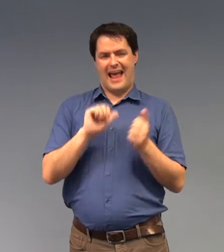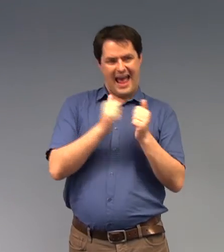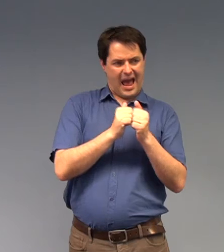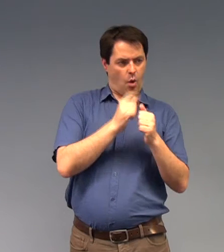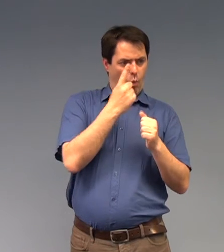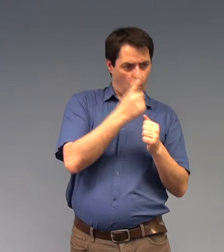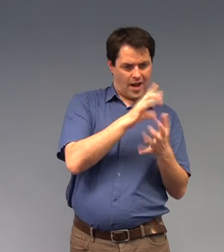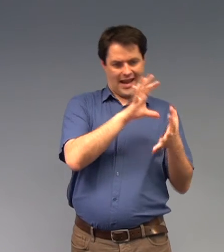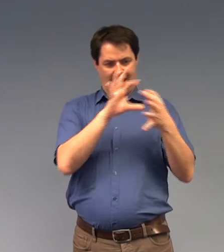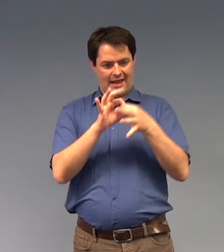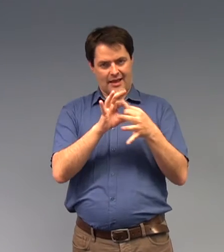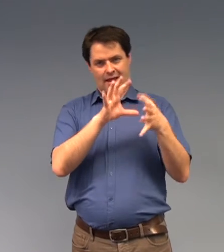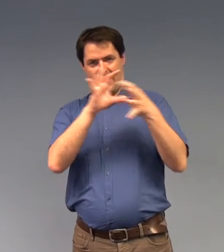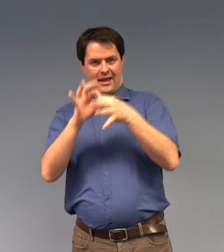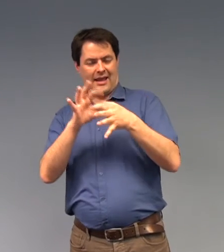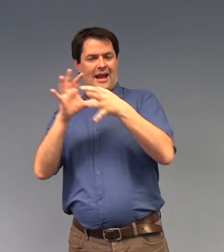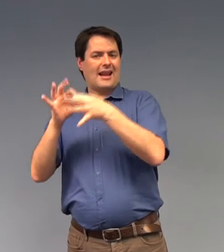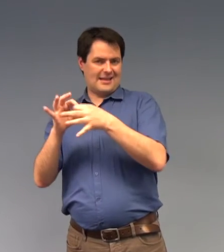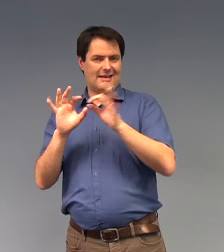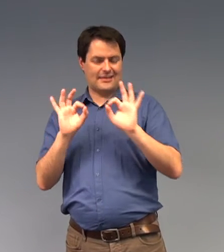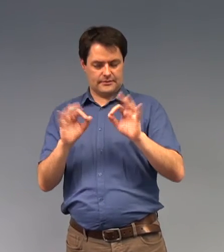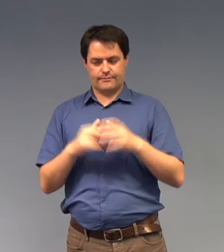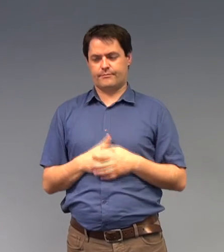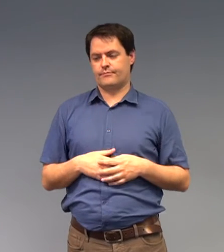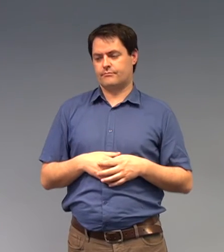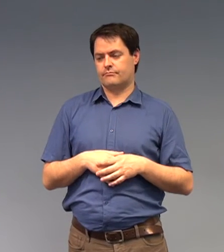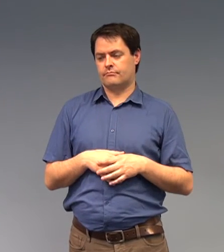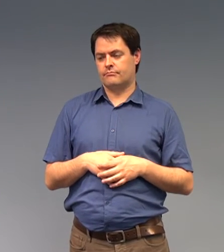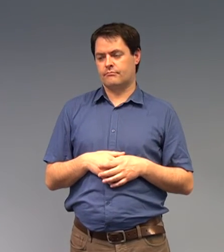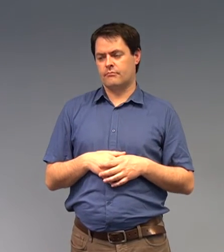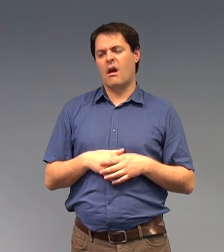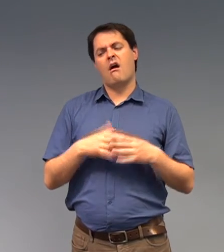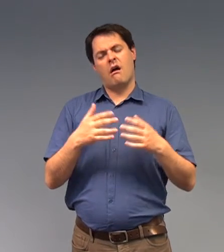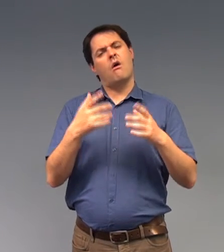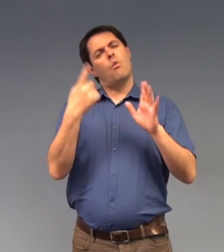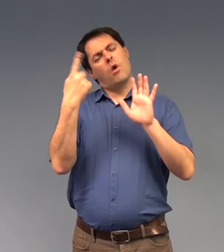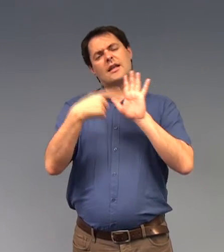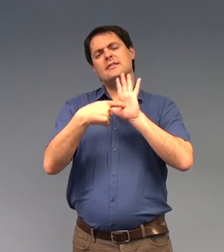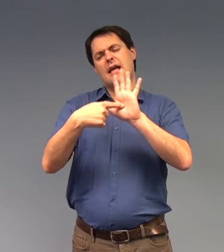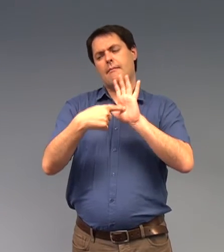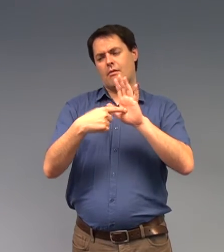about how information can be related in a seamless way from one idea to the other.